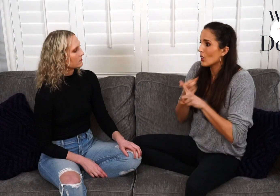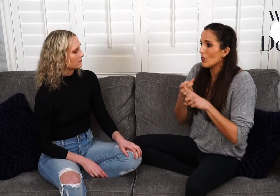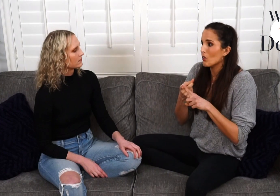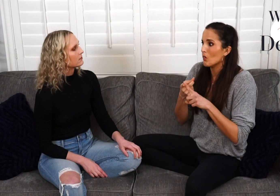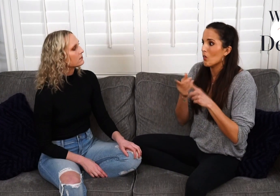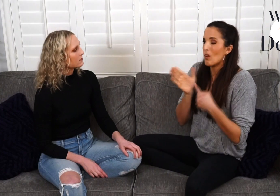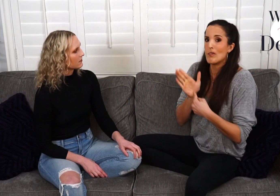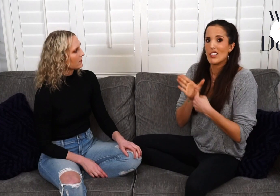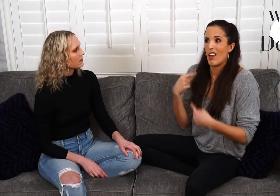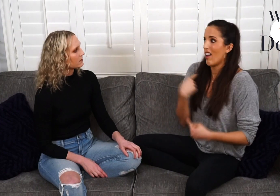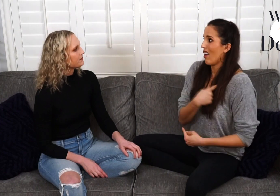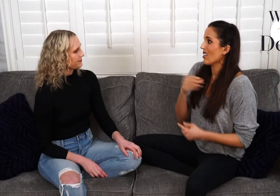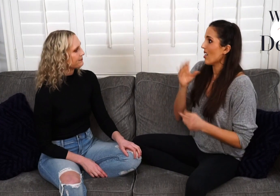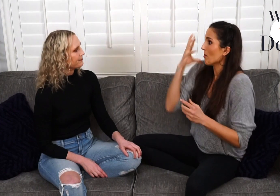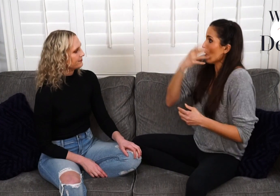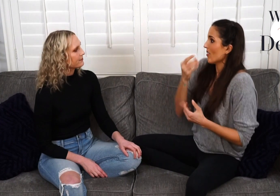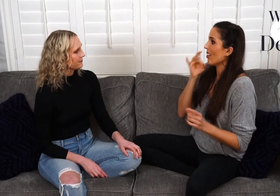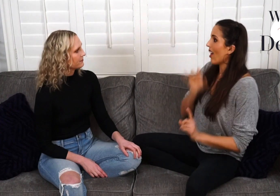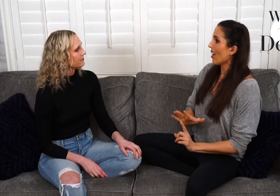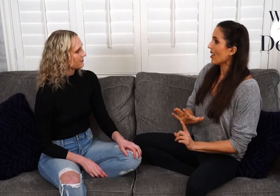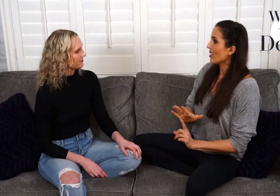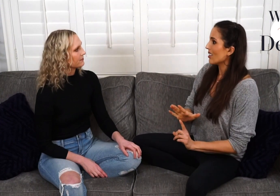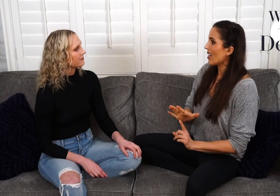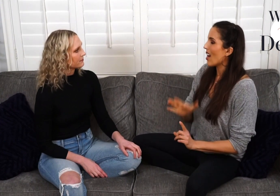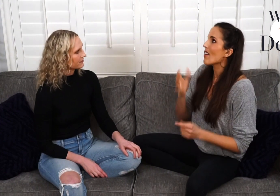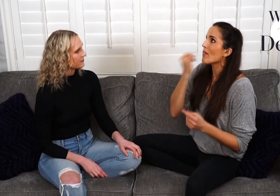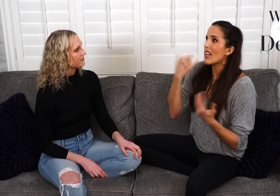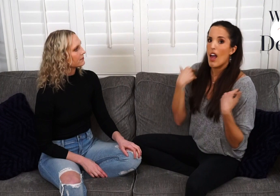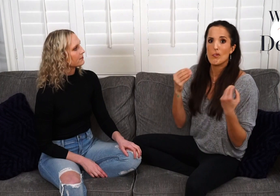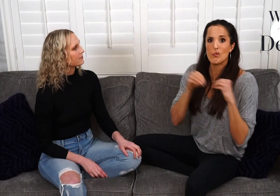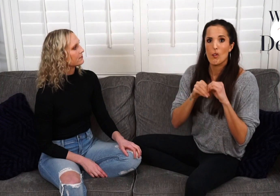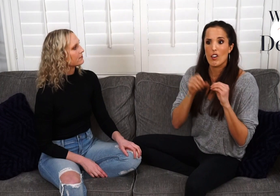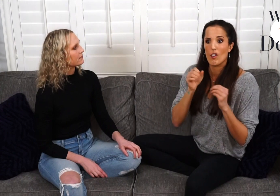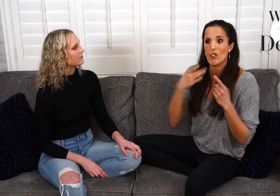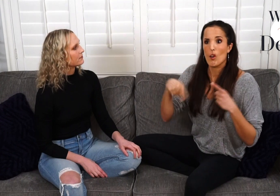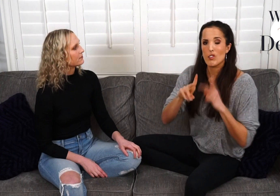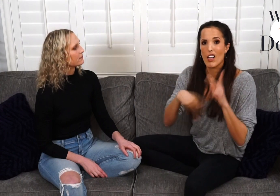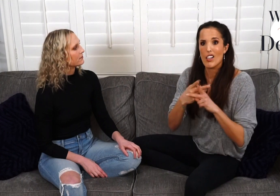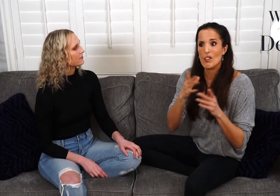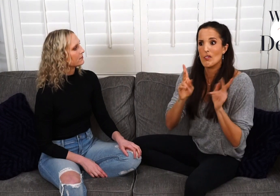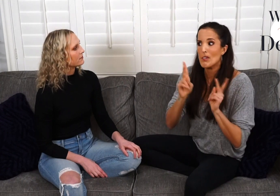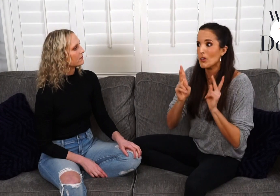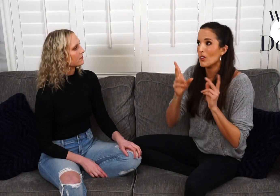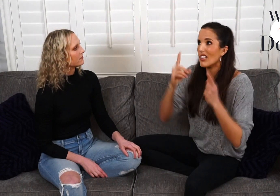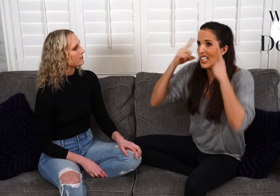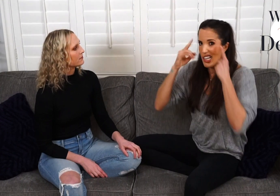and want to represent us in a beautiful light. So if we had more of those kinds of people all